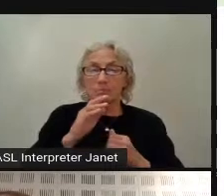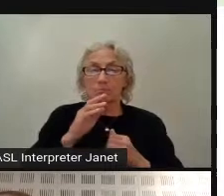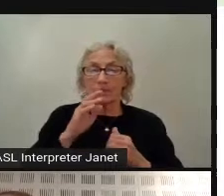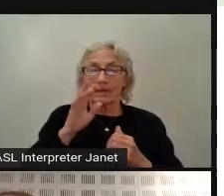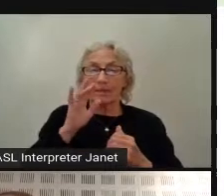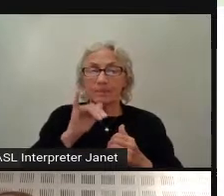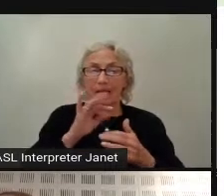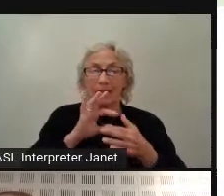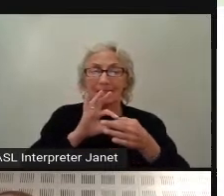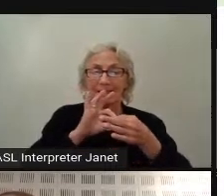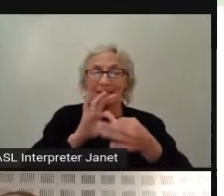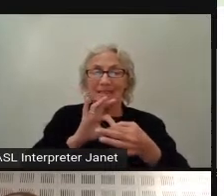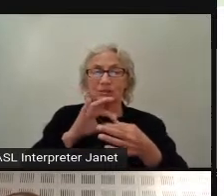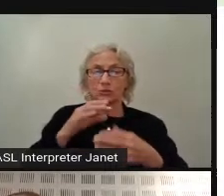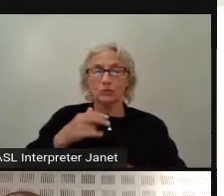on the side stash which